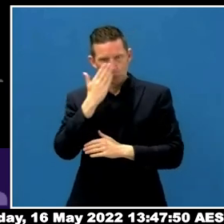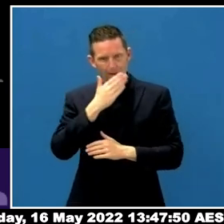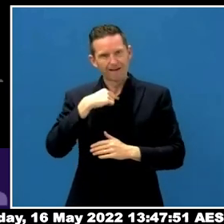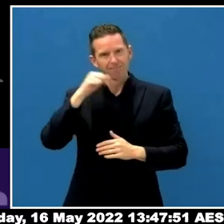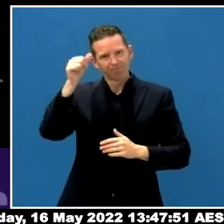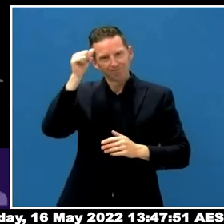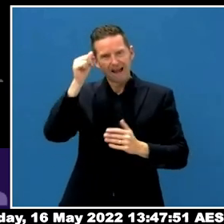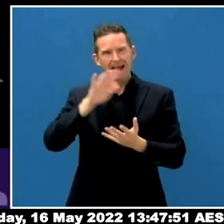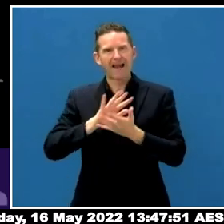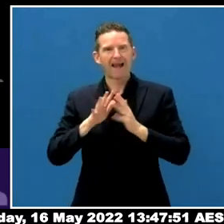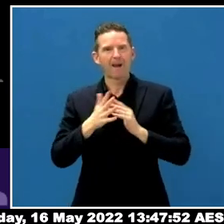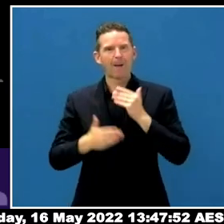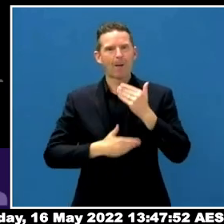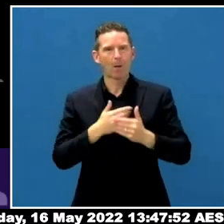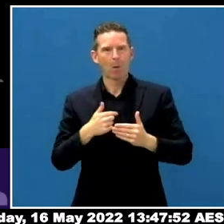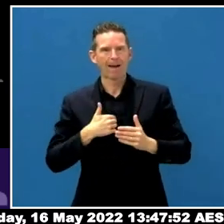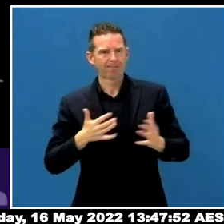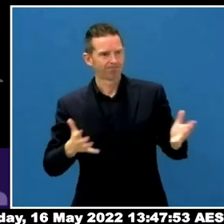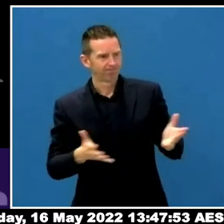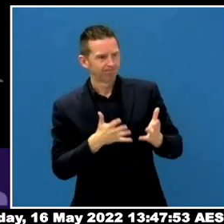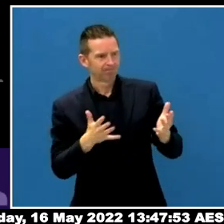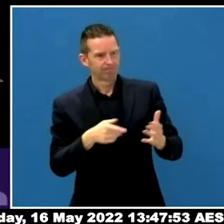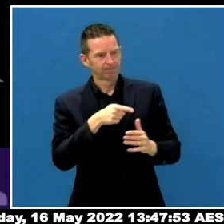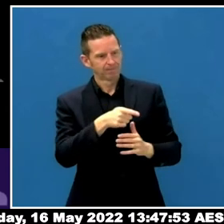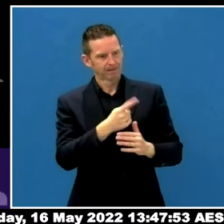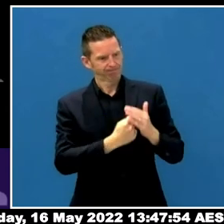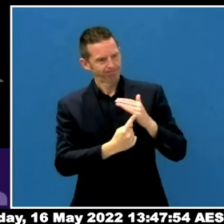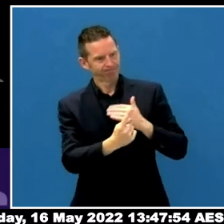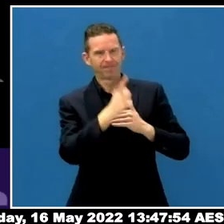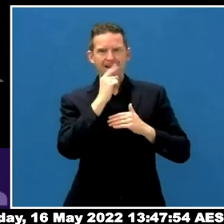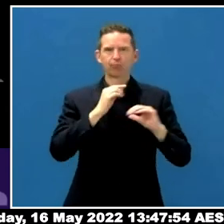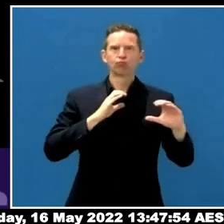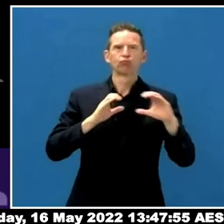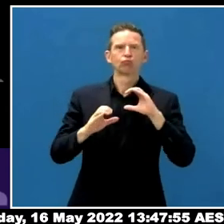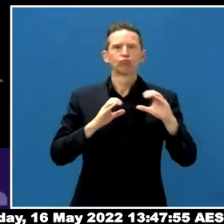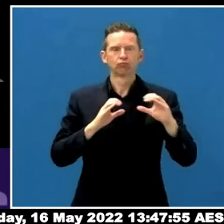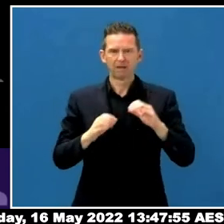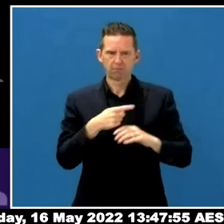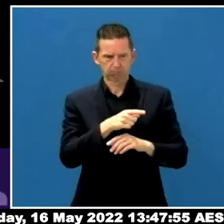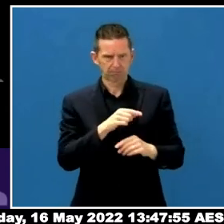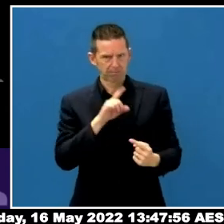independence, communication is the key to good behaviour as well.